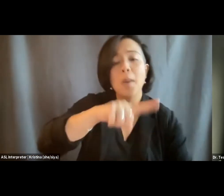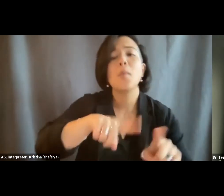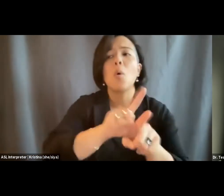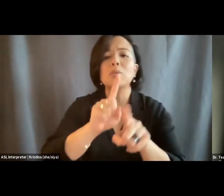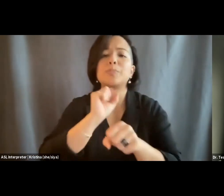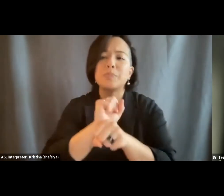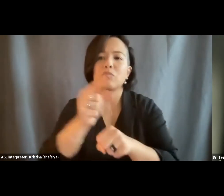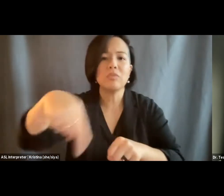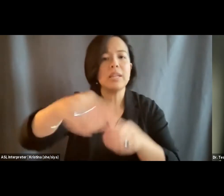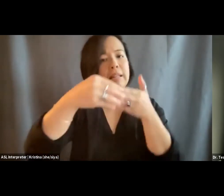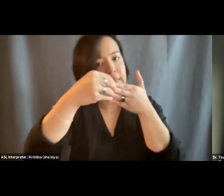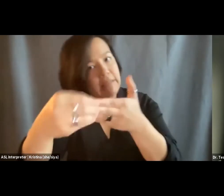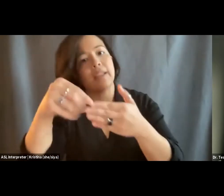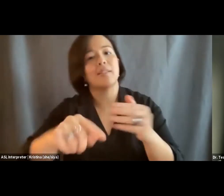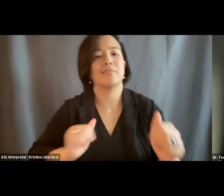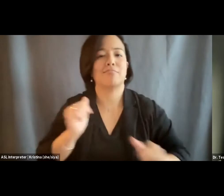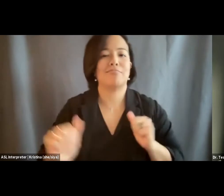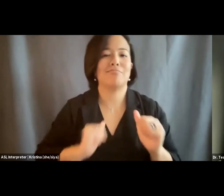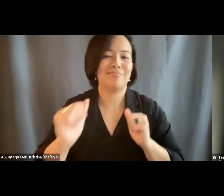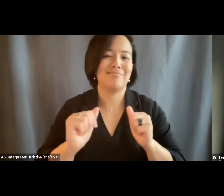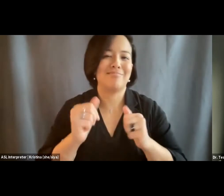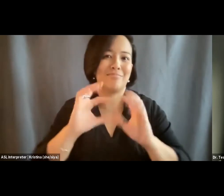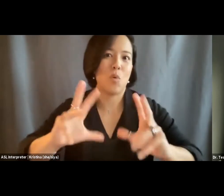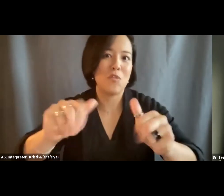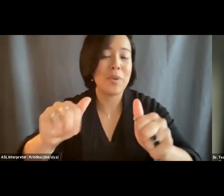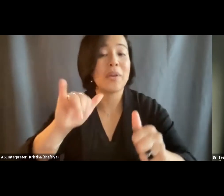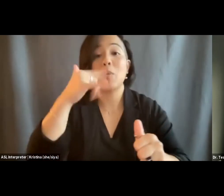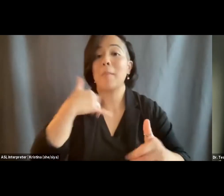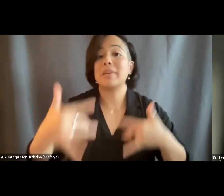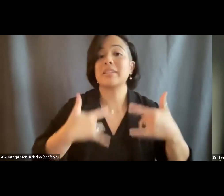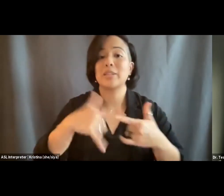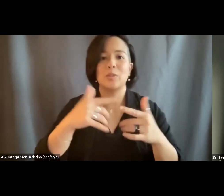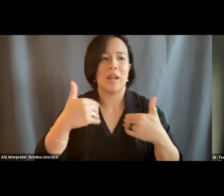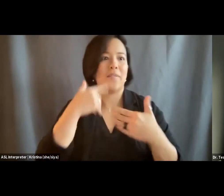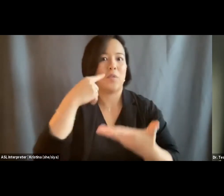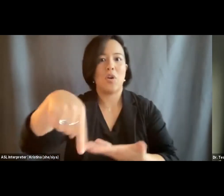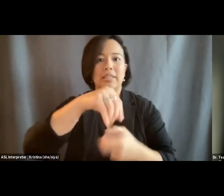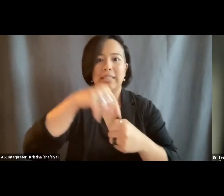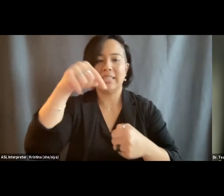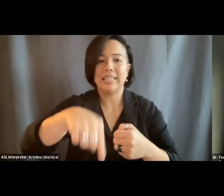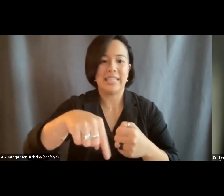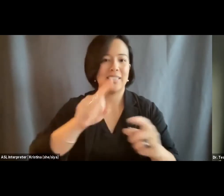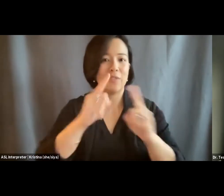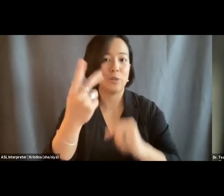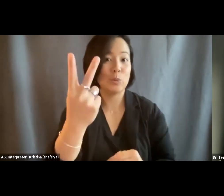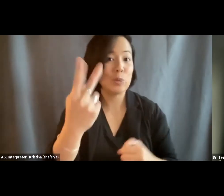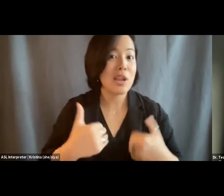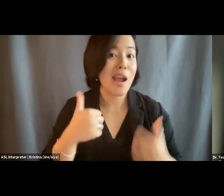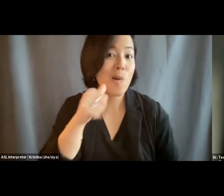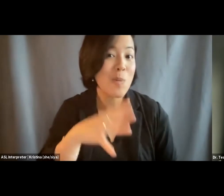It is why I am so excited to have with us in this conversation two young women, with which we have,